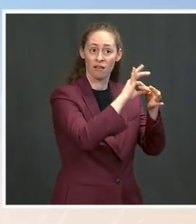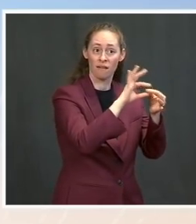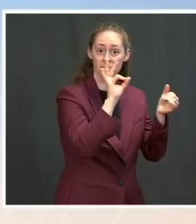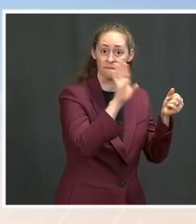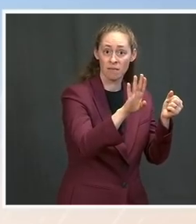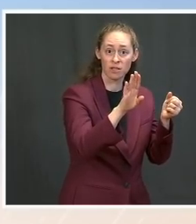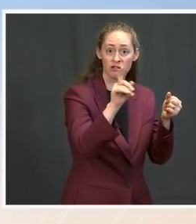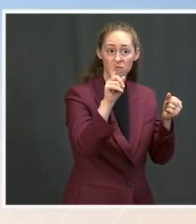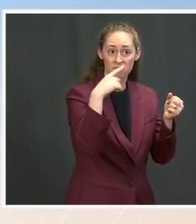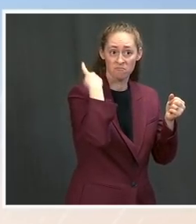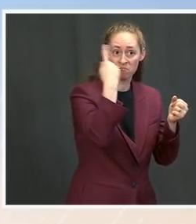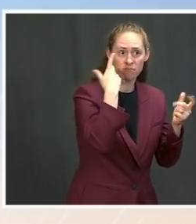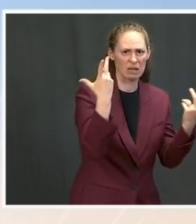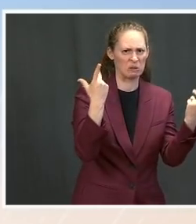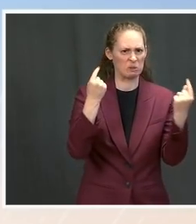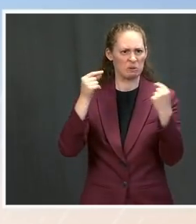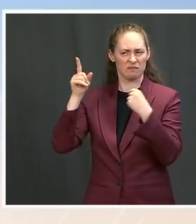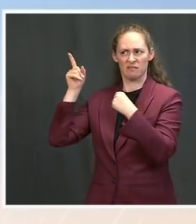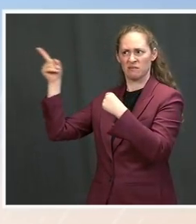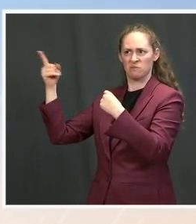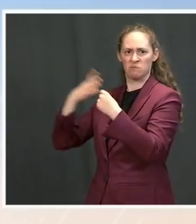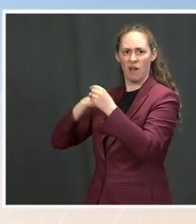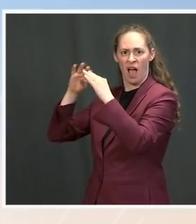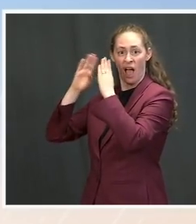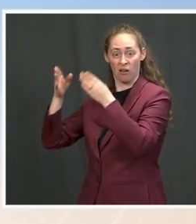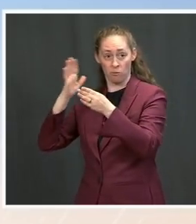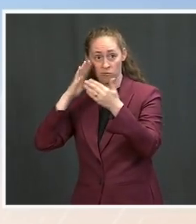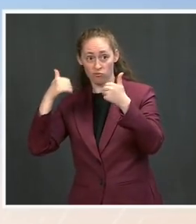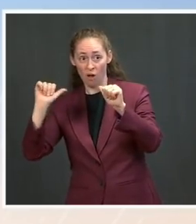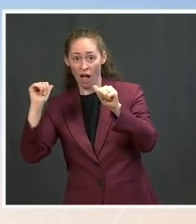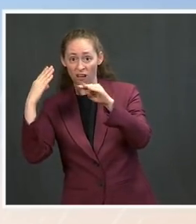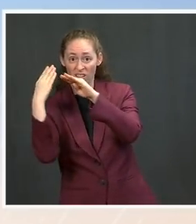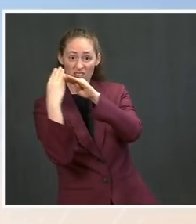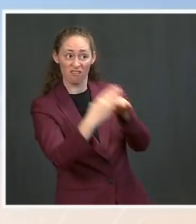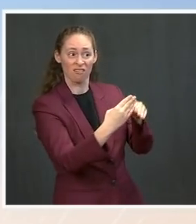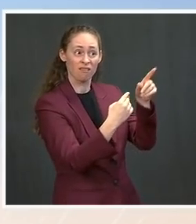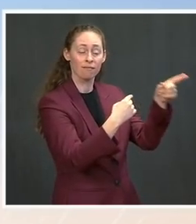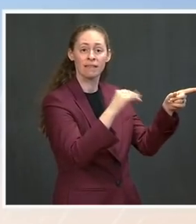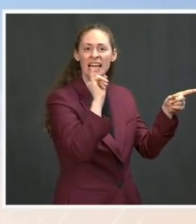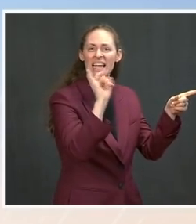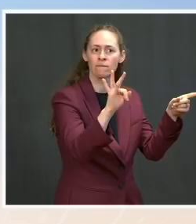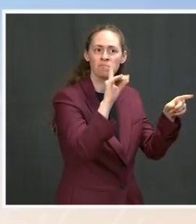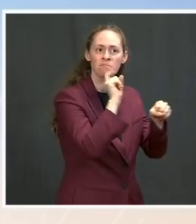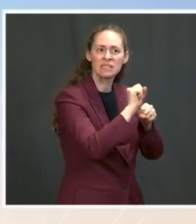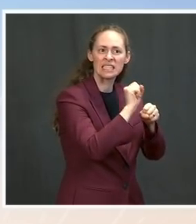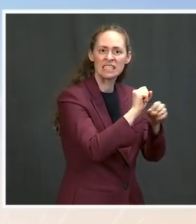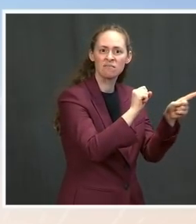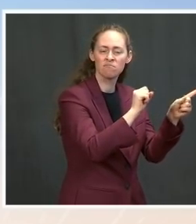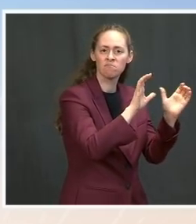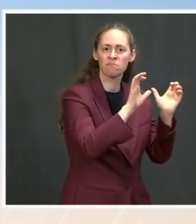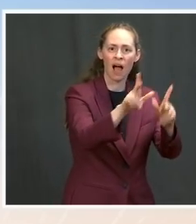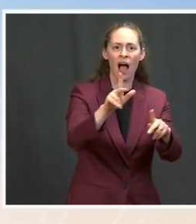In other words, if he's on these platforms expressing his views, does that change what you do at all? Ms. Psaki: No.